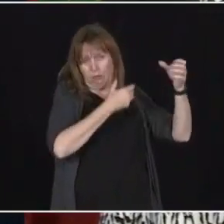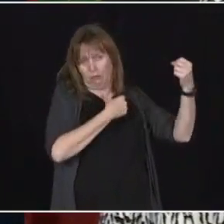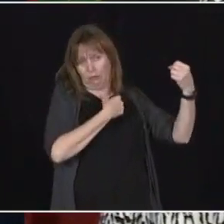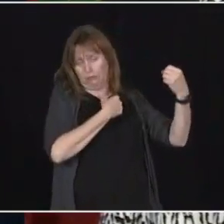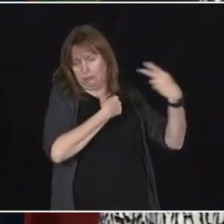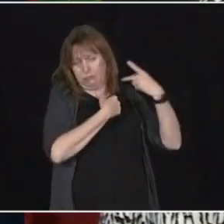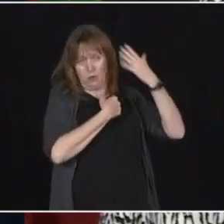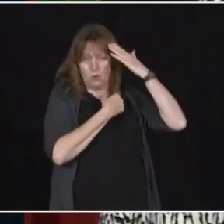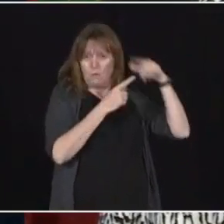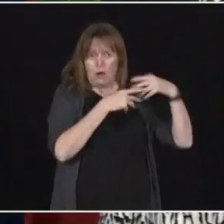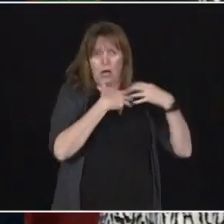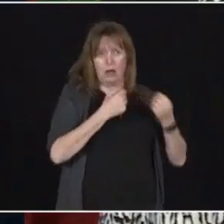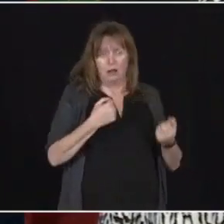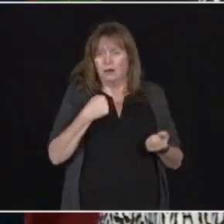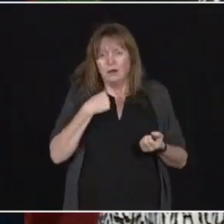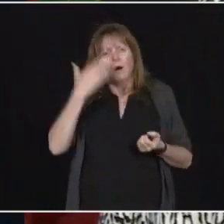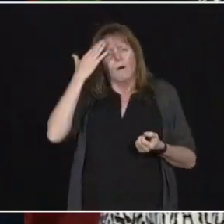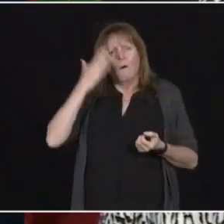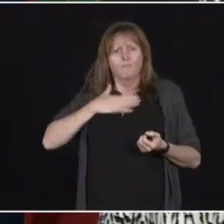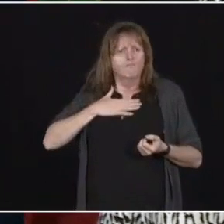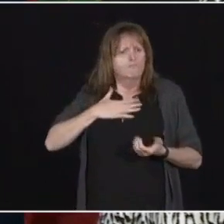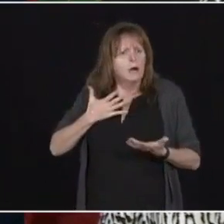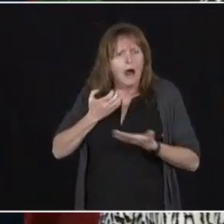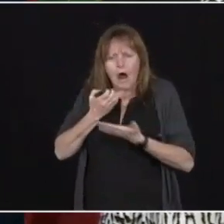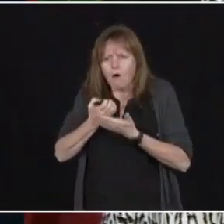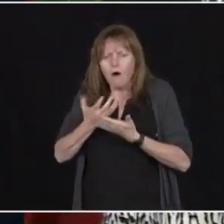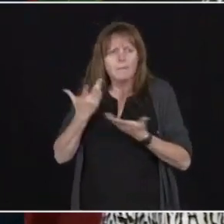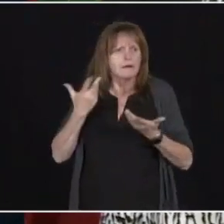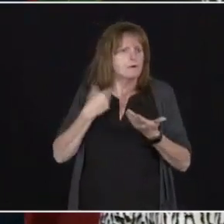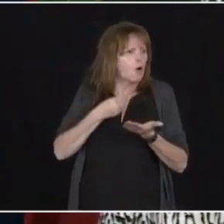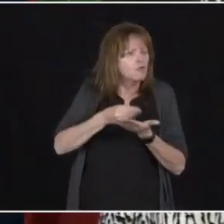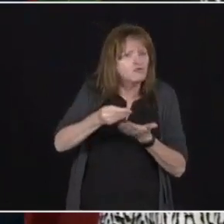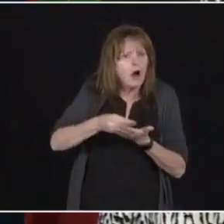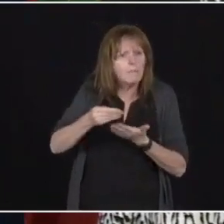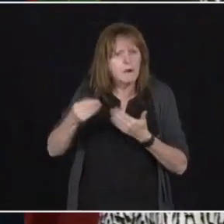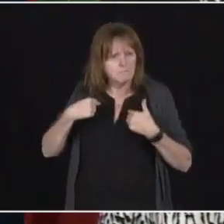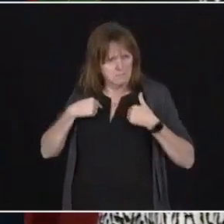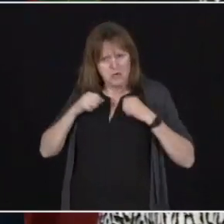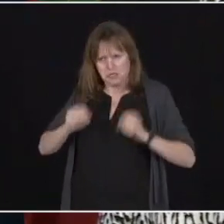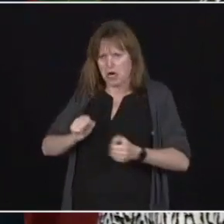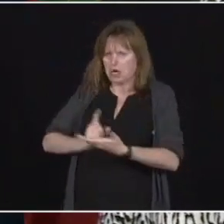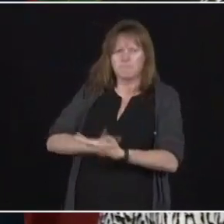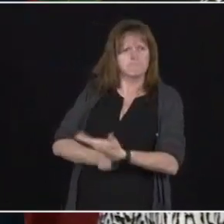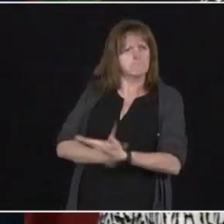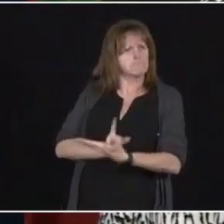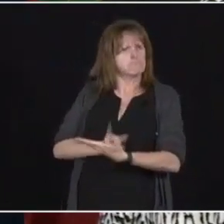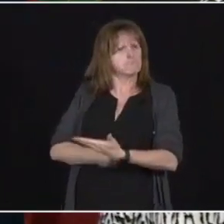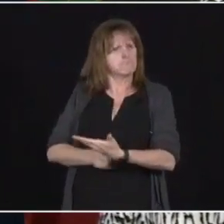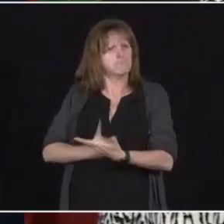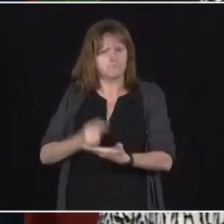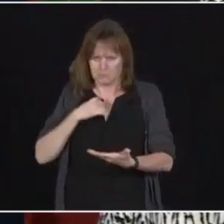to health, she could run circles around me. My expertise is the economy, procurement, supply chain, I will talk about that all day.